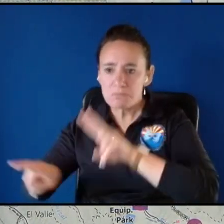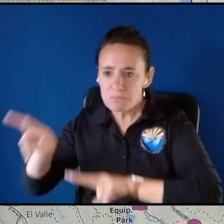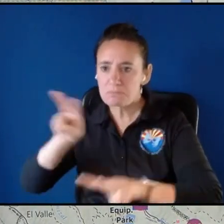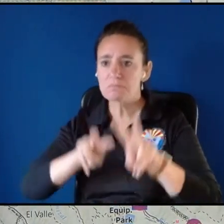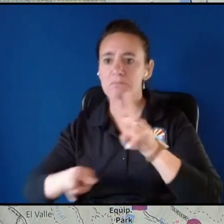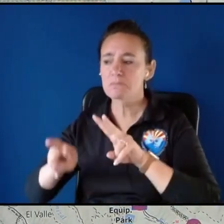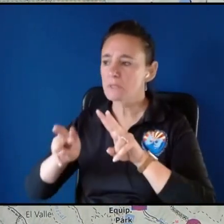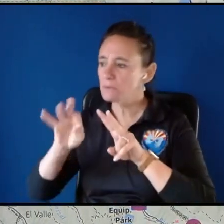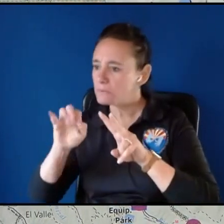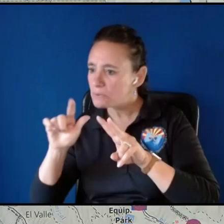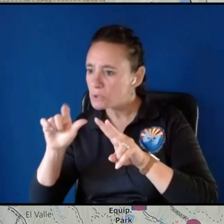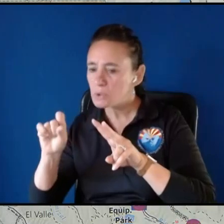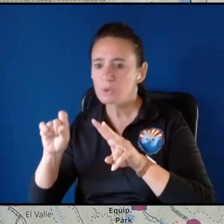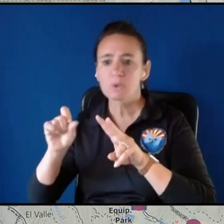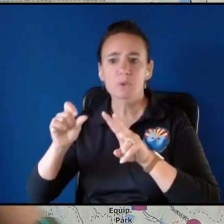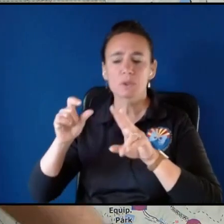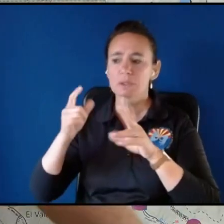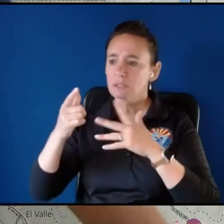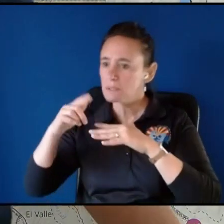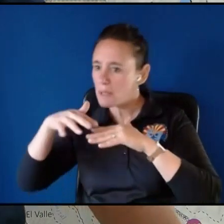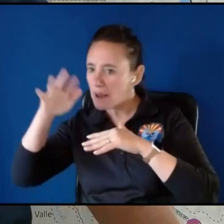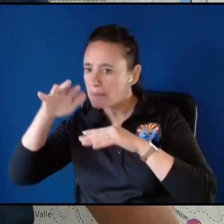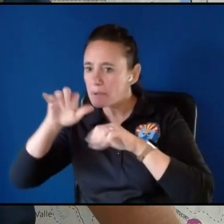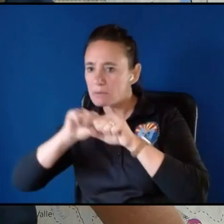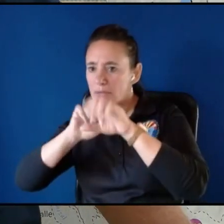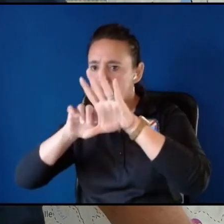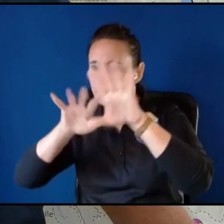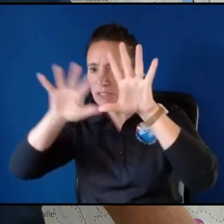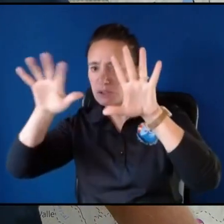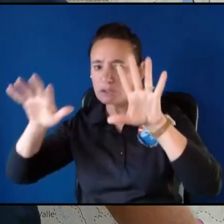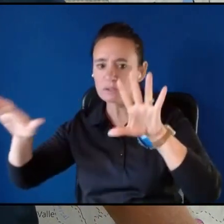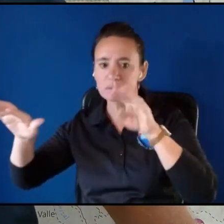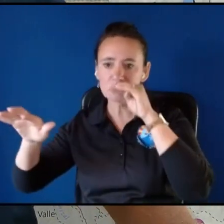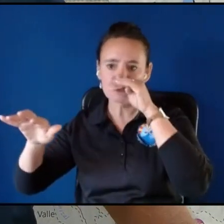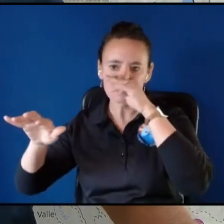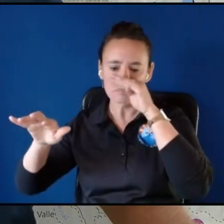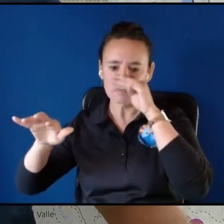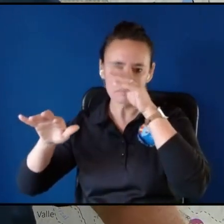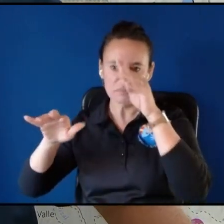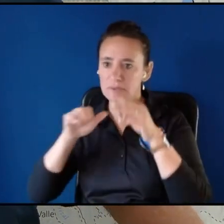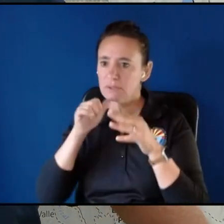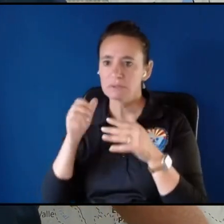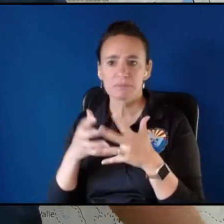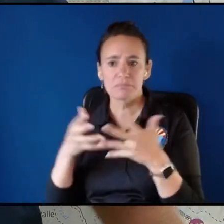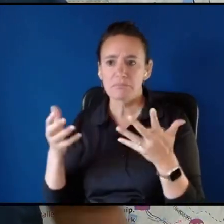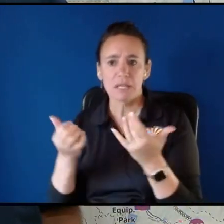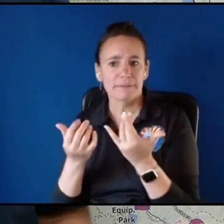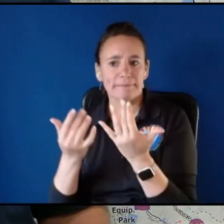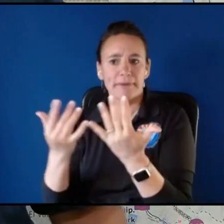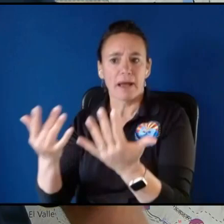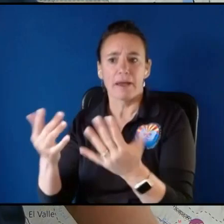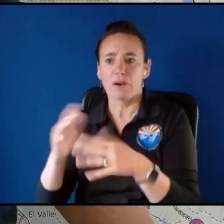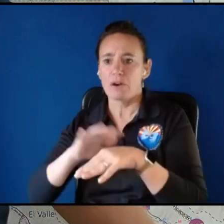don't allow for much fire spread to the west and there really isn't all that much heat out there, so we